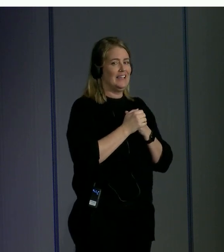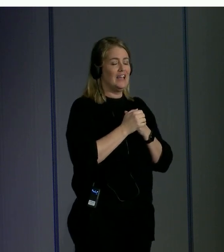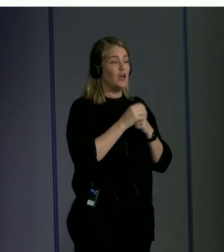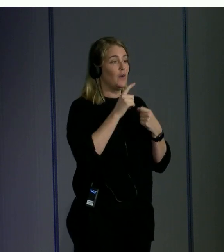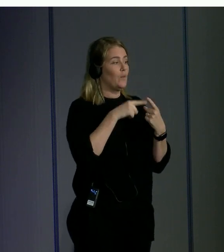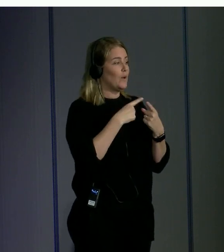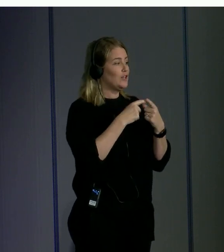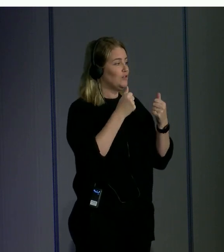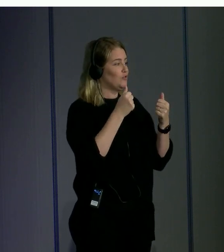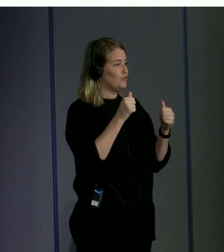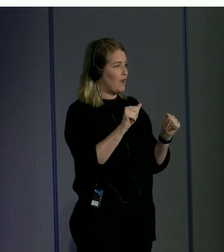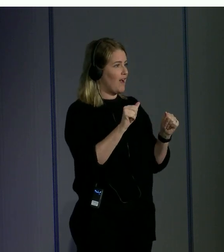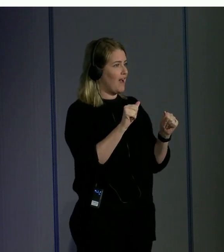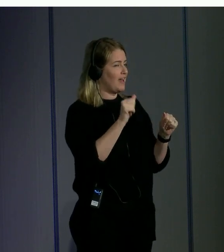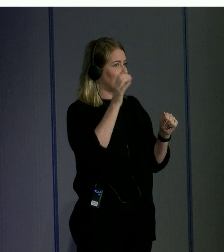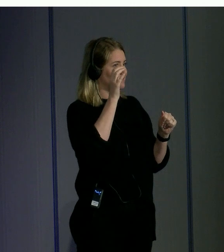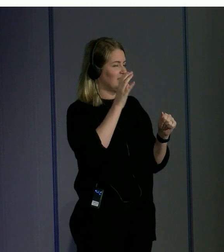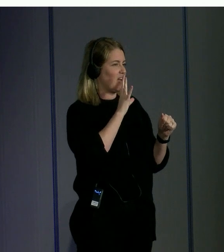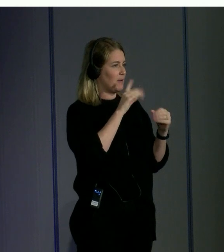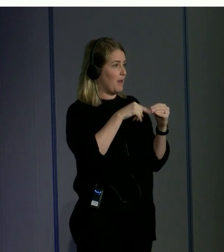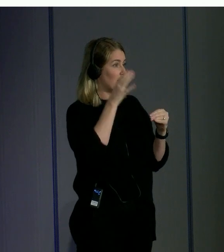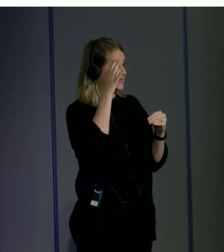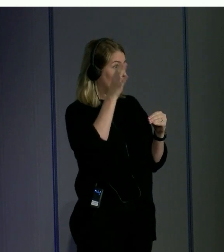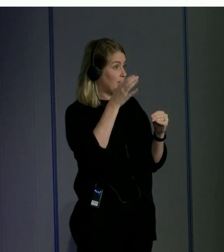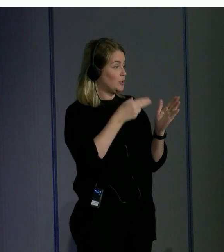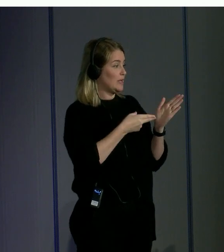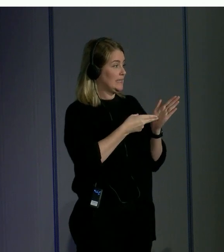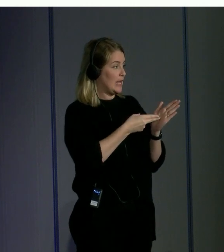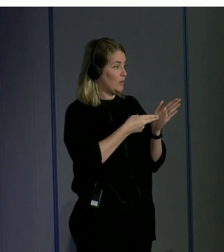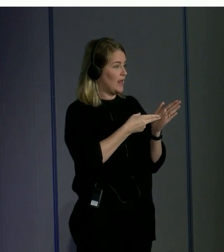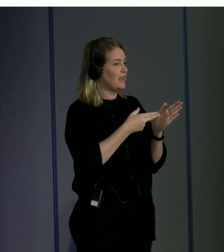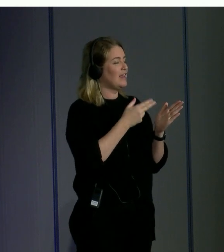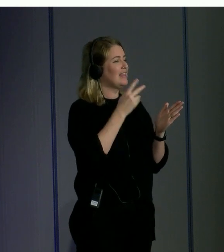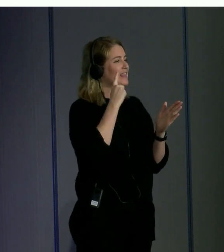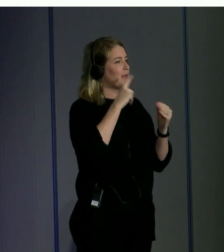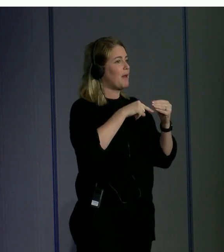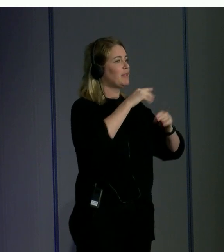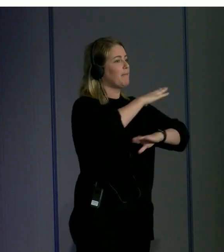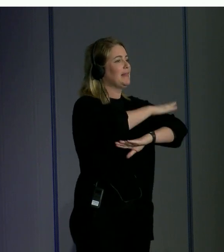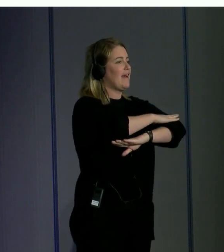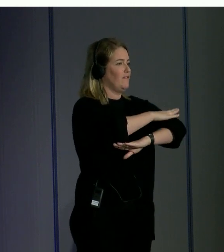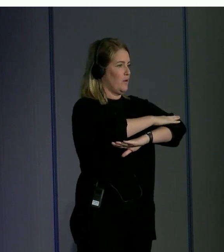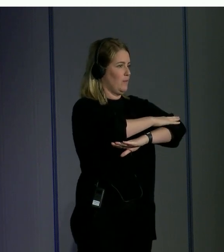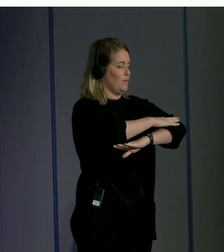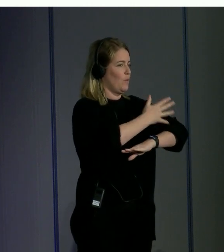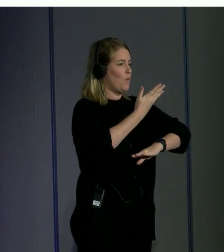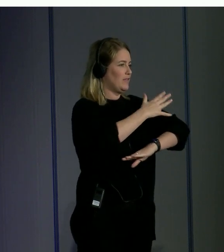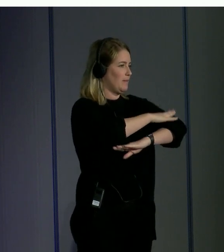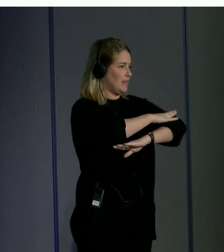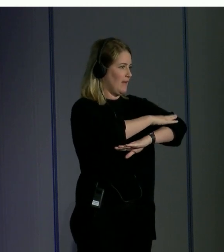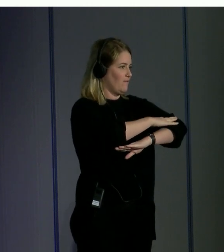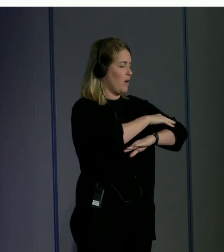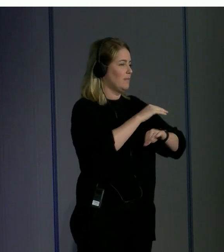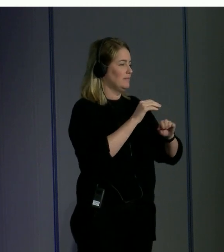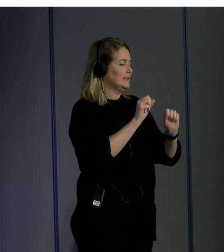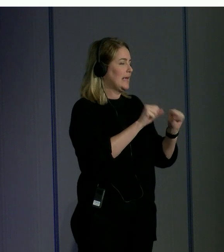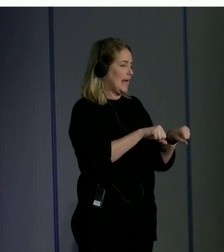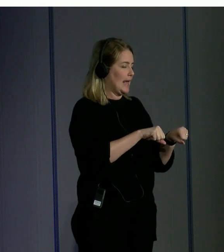When you're talking about conceptual integrity, you have to consider the platform and what your platform is capable.